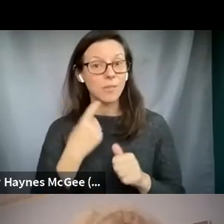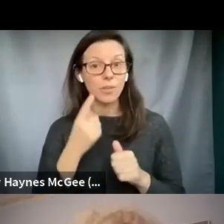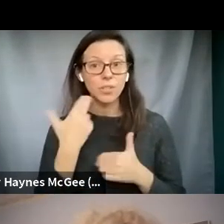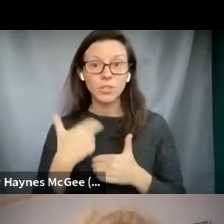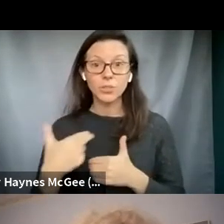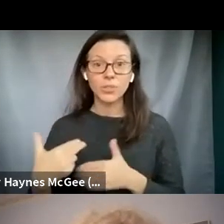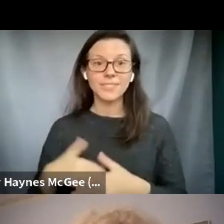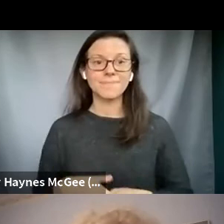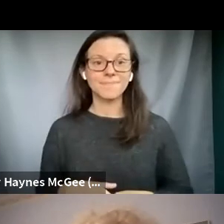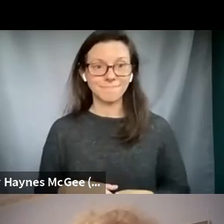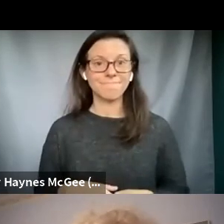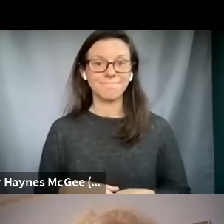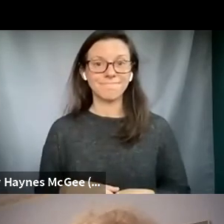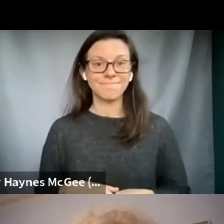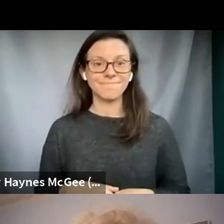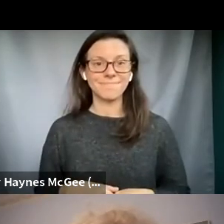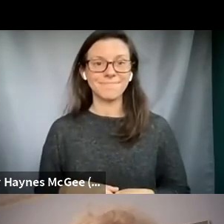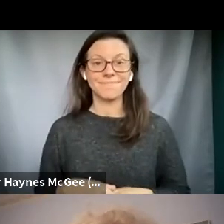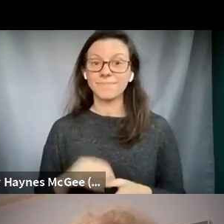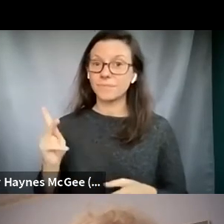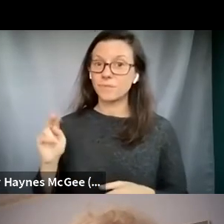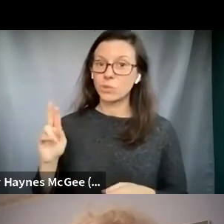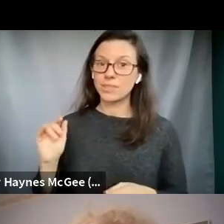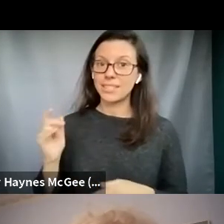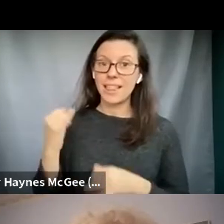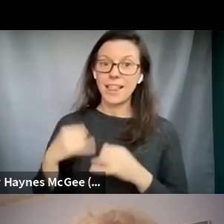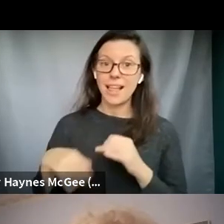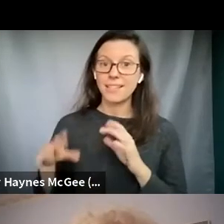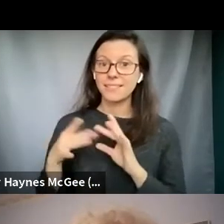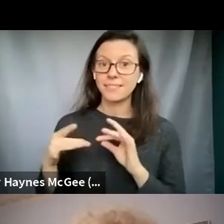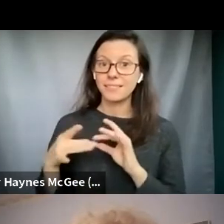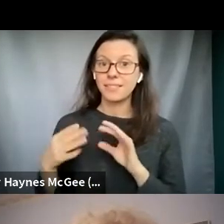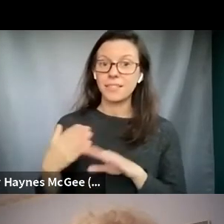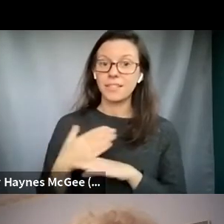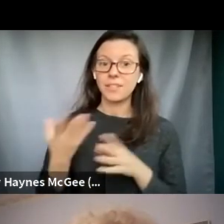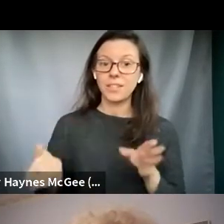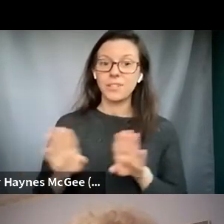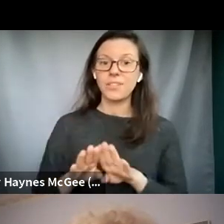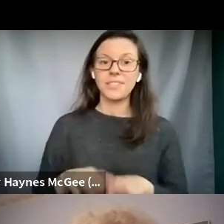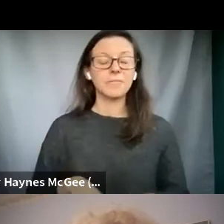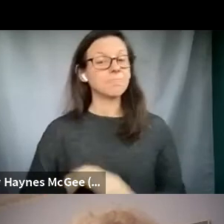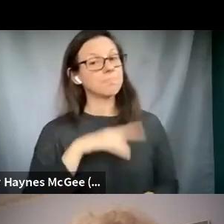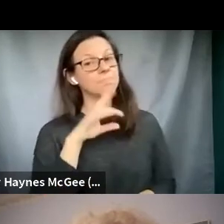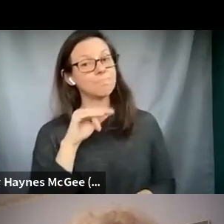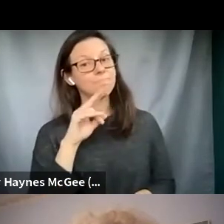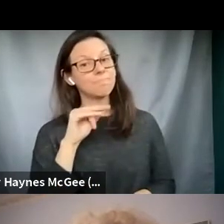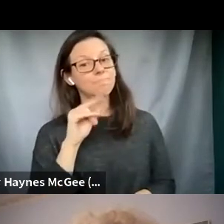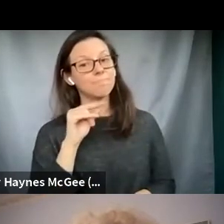Krista, any last words before we sign off? No. I don't.